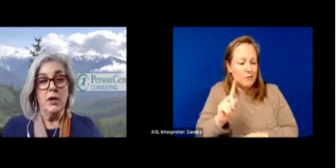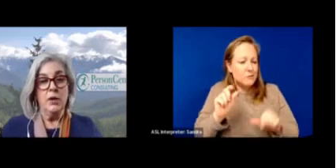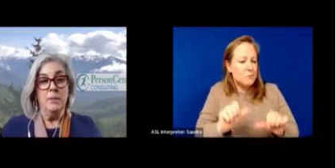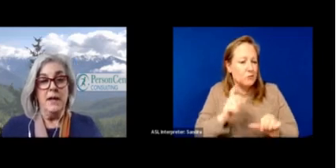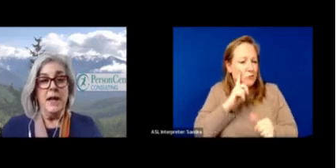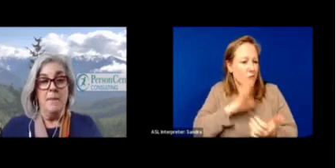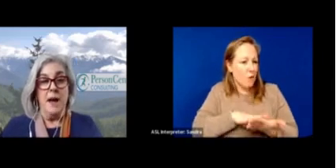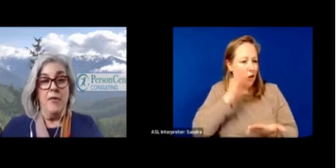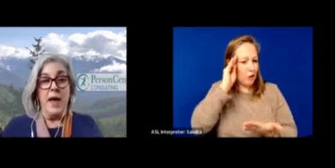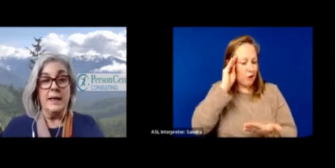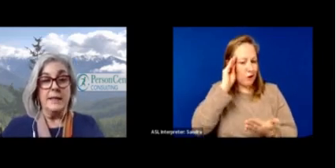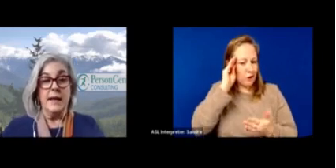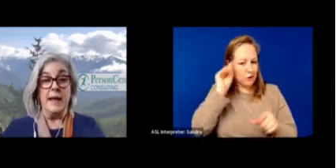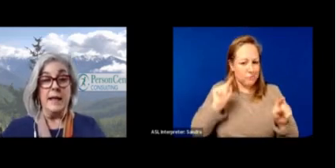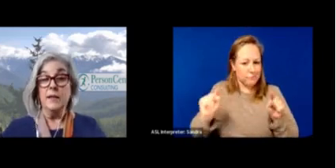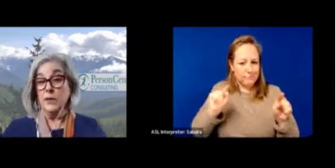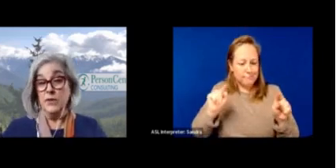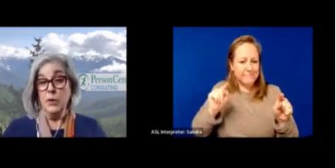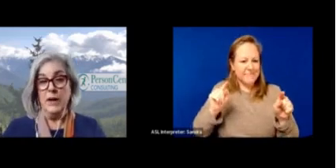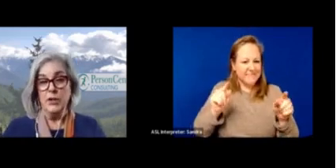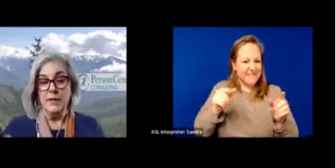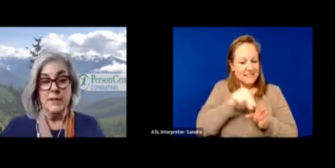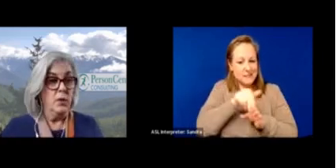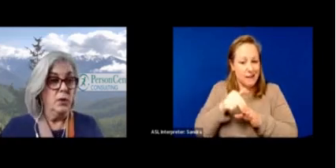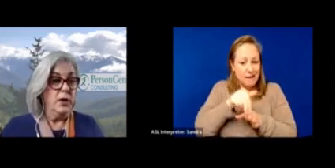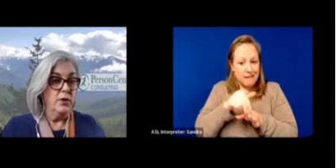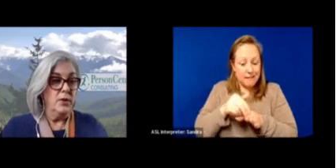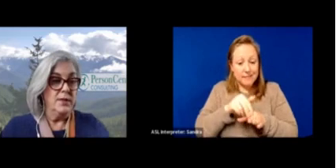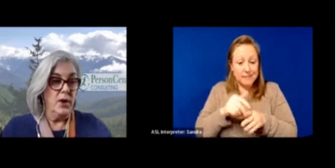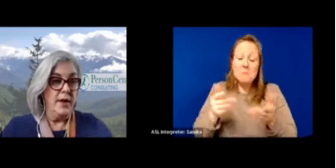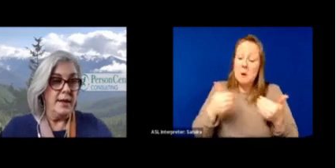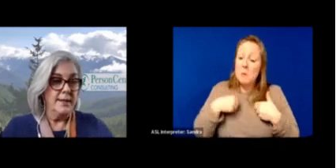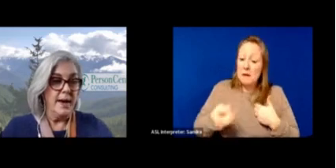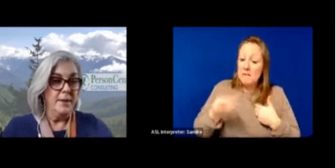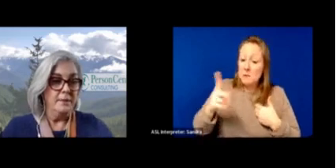about that. And there's two questions, and we'll look at those on the next slide.